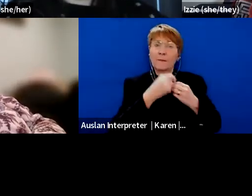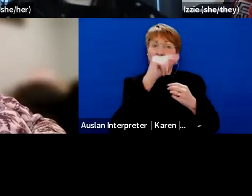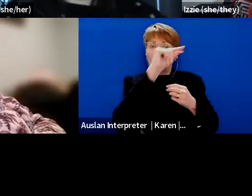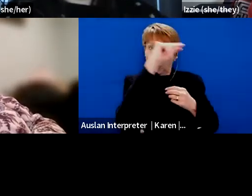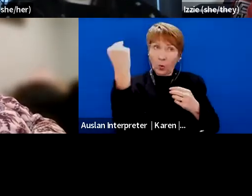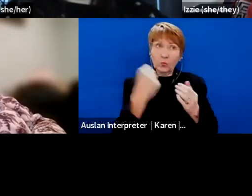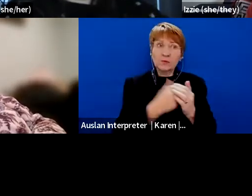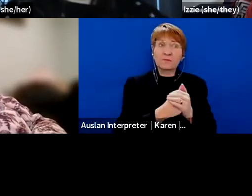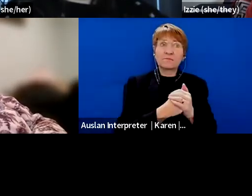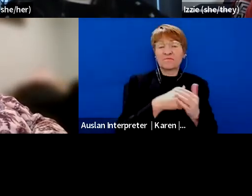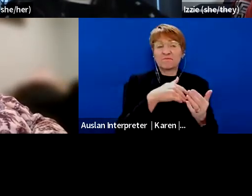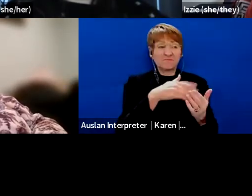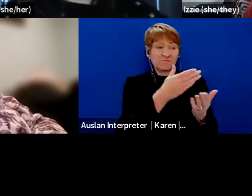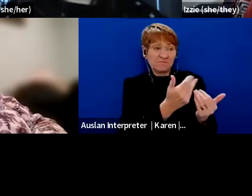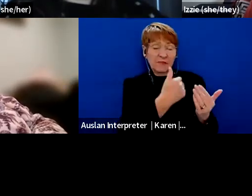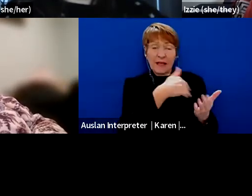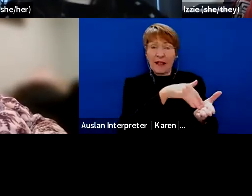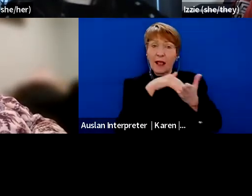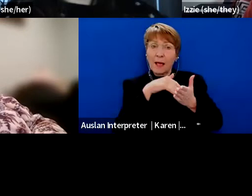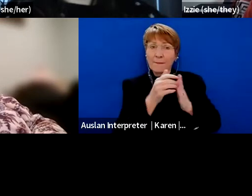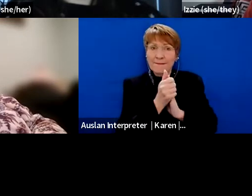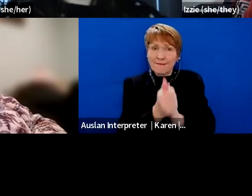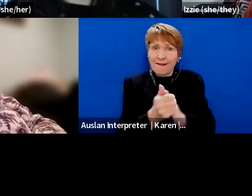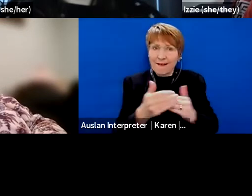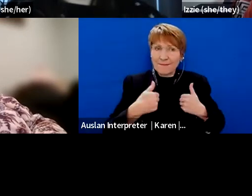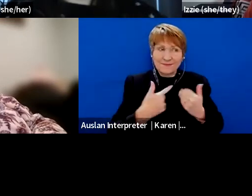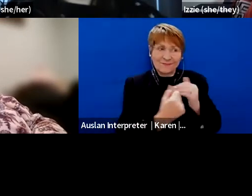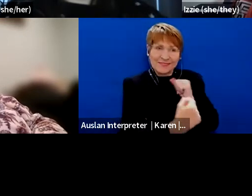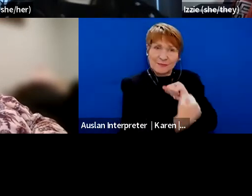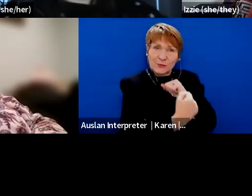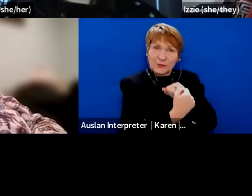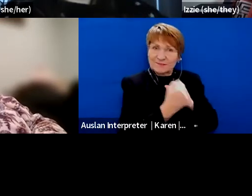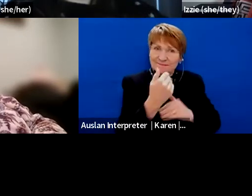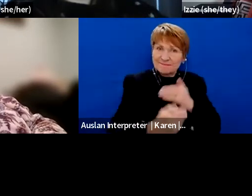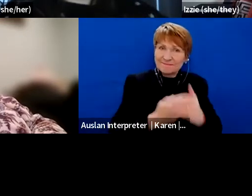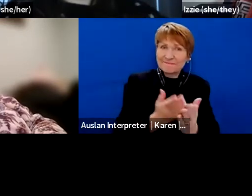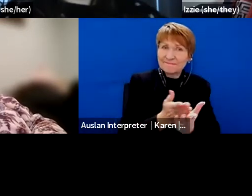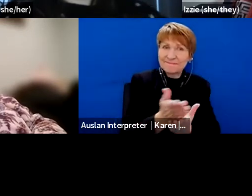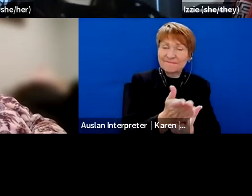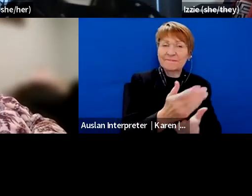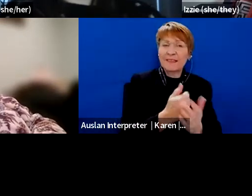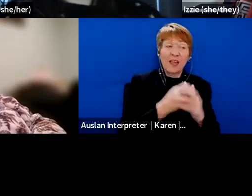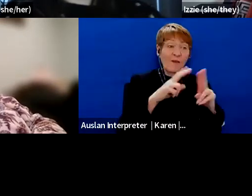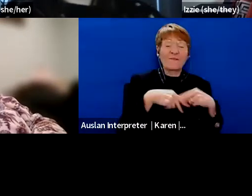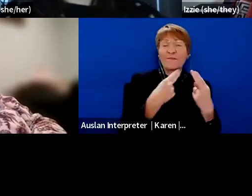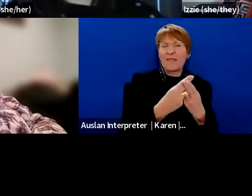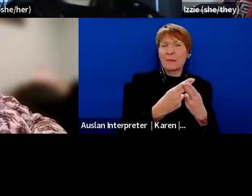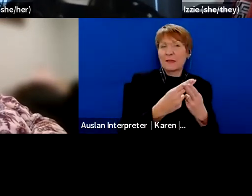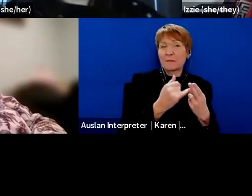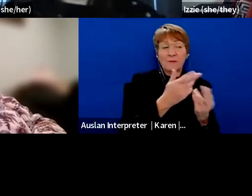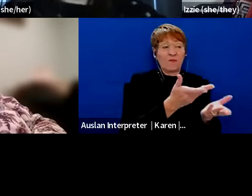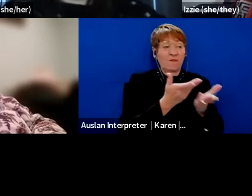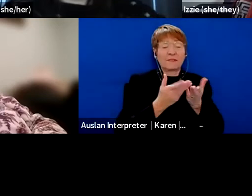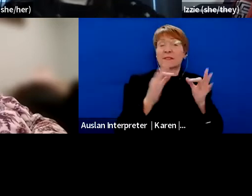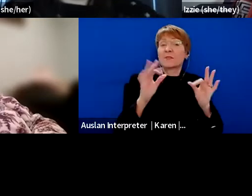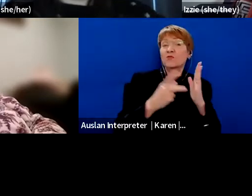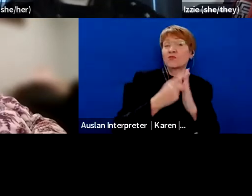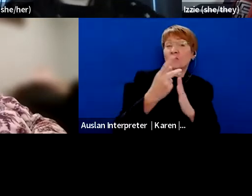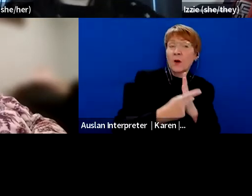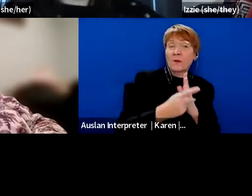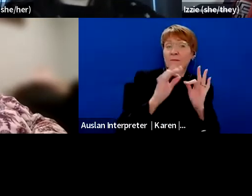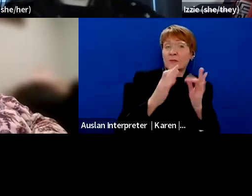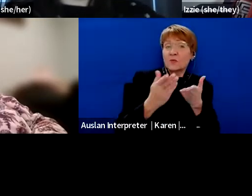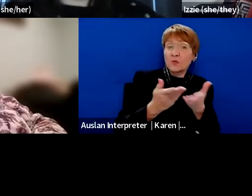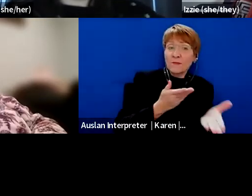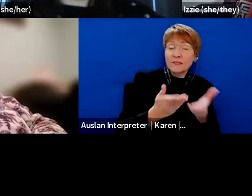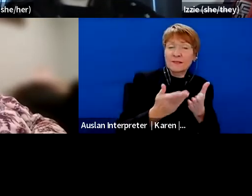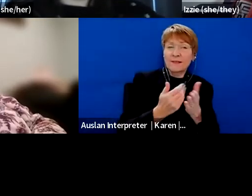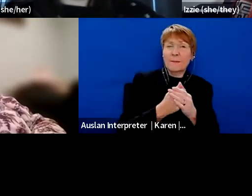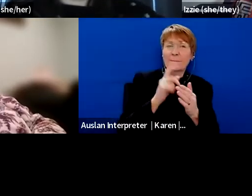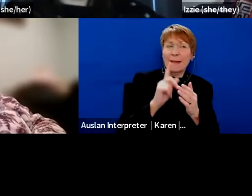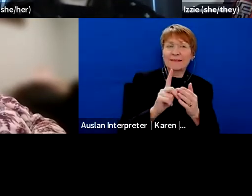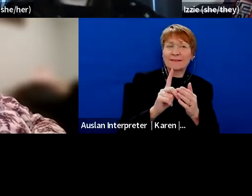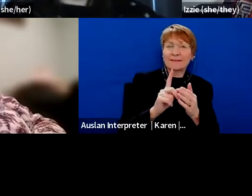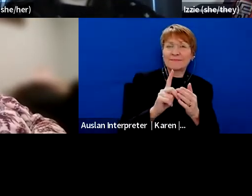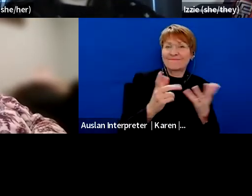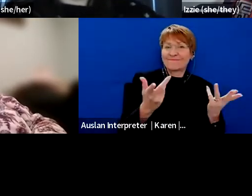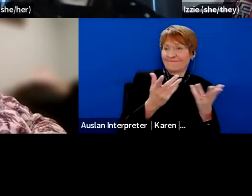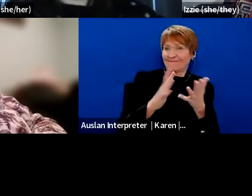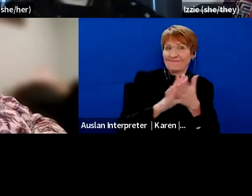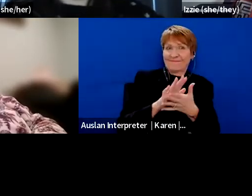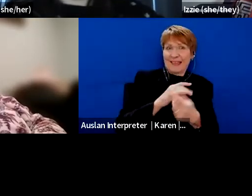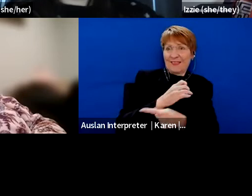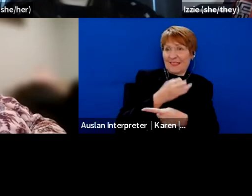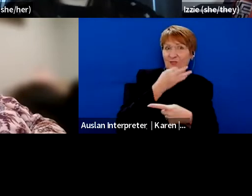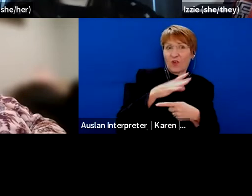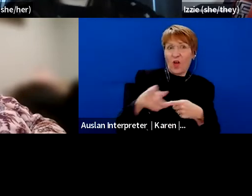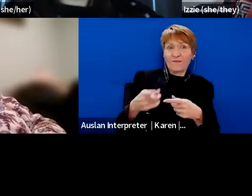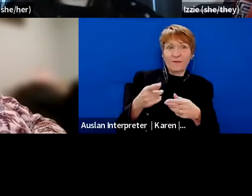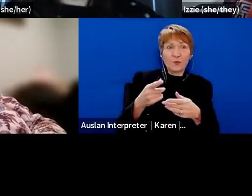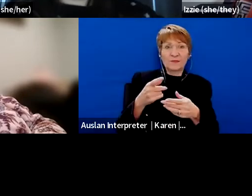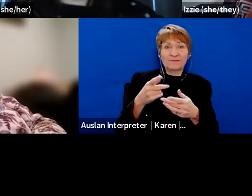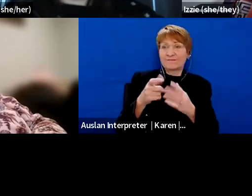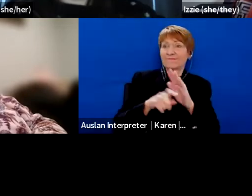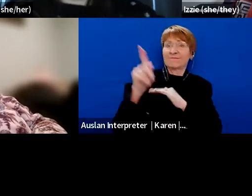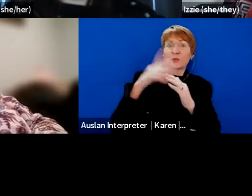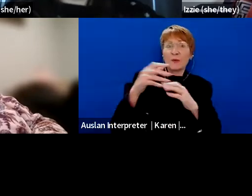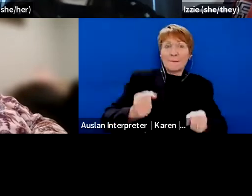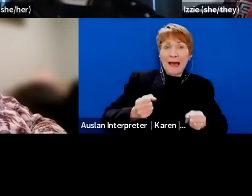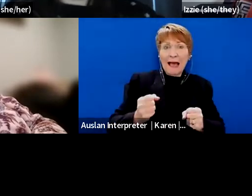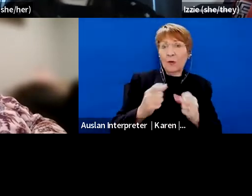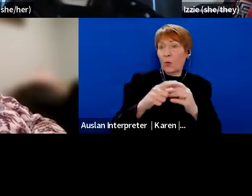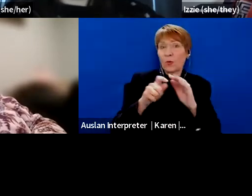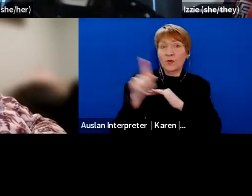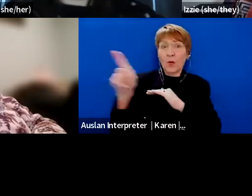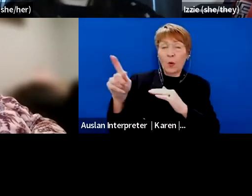And this will look for people to help guide them and provide supports that help them Emily's may find that the offered special programs or services. And this might mean that they miss out on typical or have less time for typical childhood experiences.